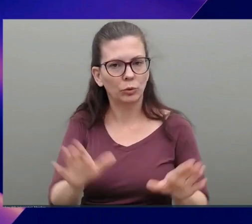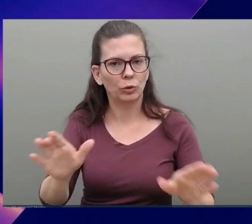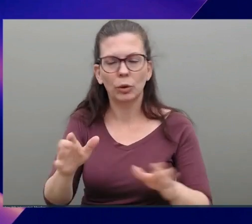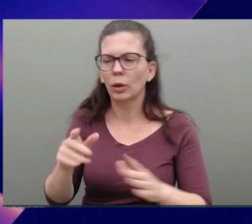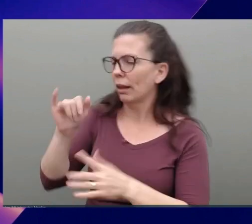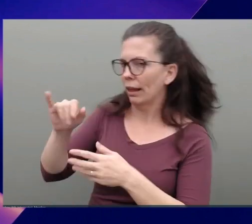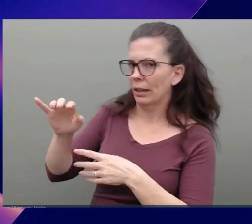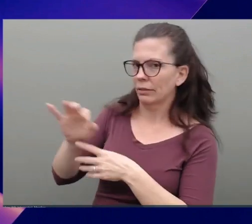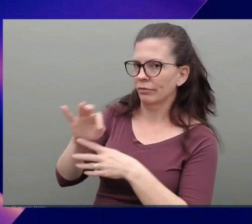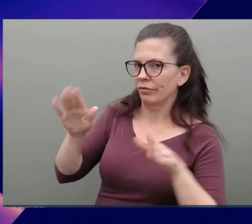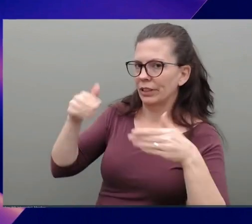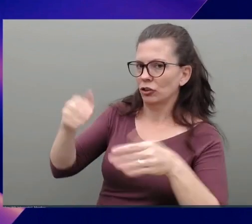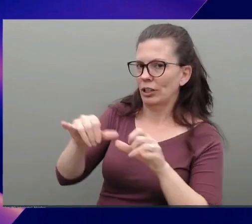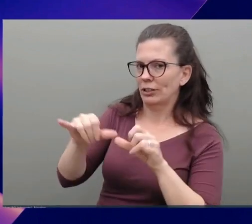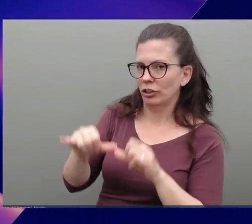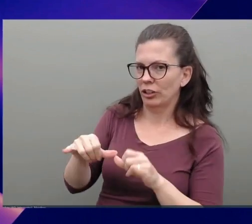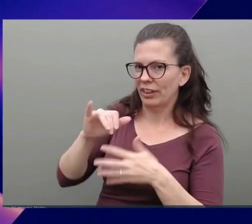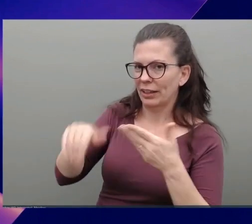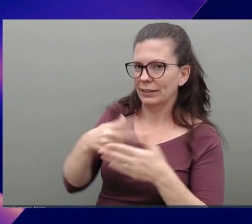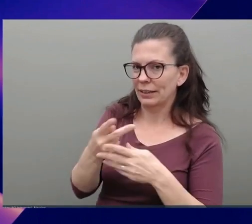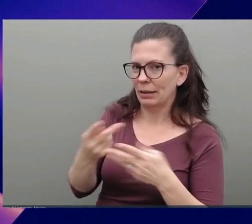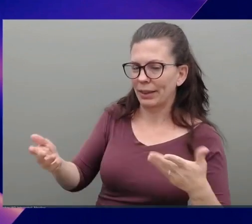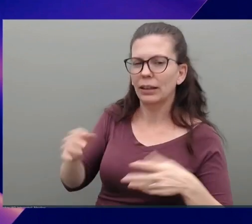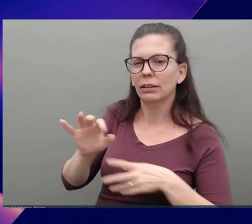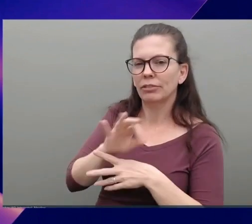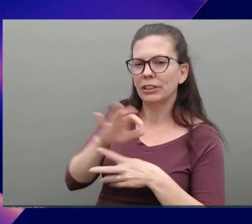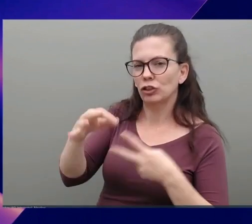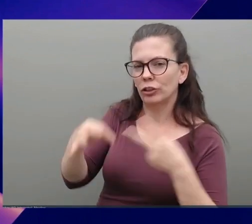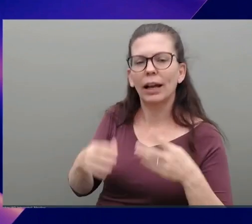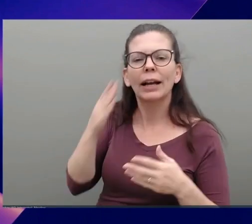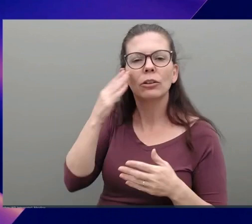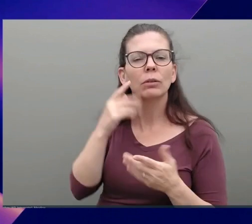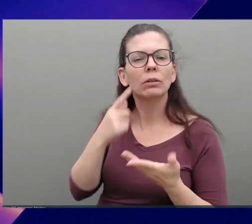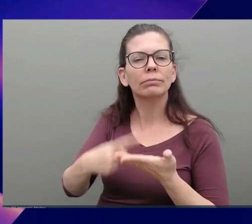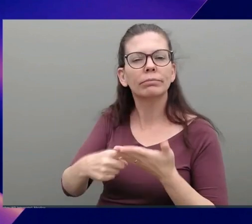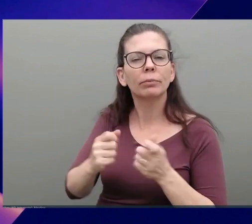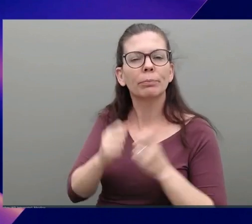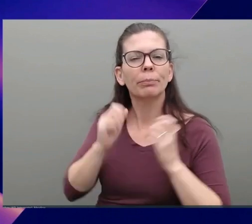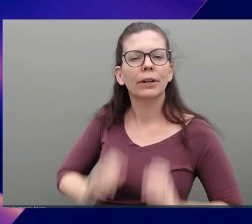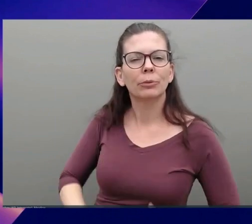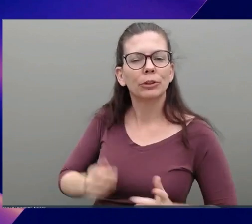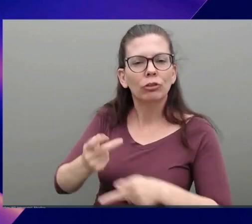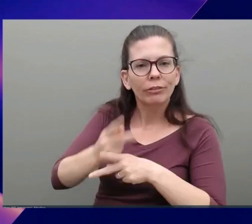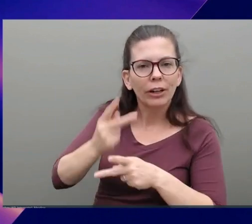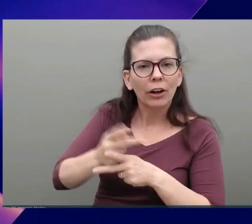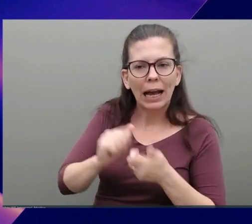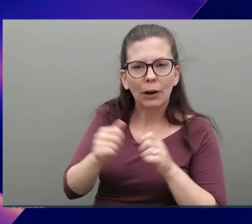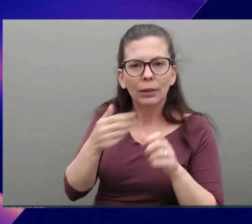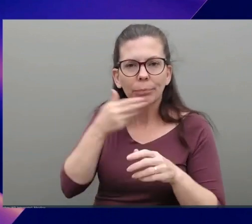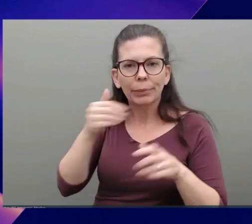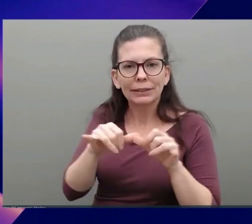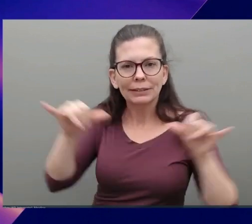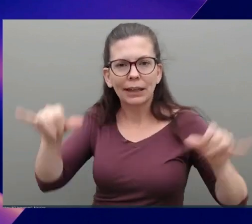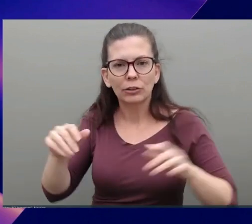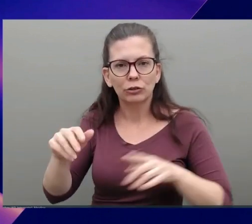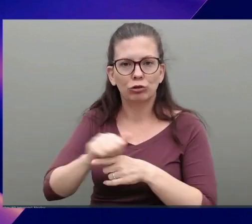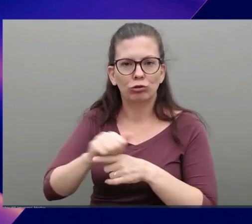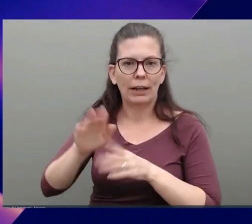Yeah. And different types of things. Like, I know I talked to a lot of customers that are trying to figure out, you know, the most scalable way to train their models. So things like that.